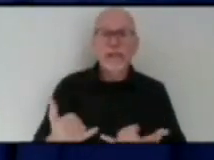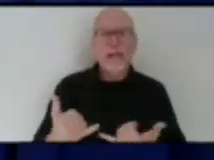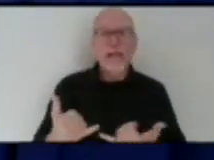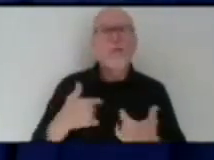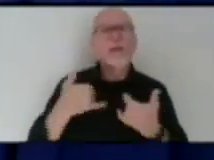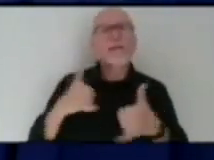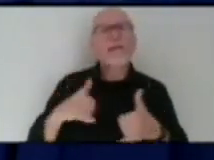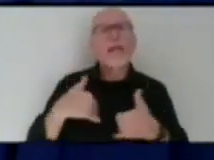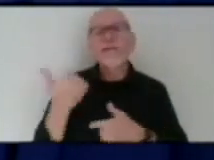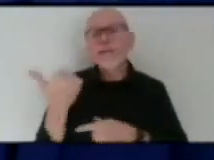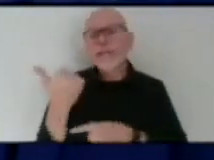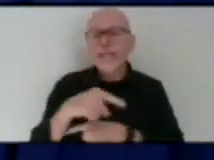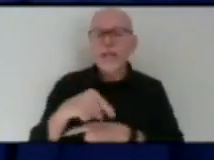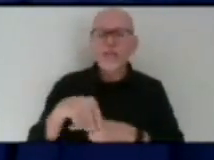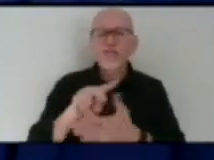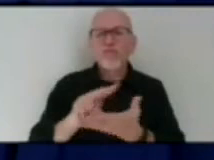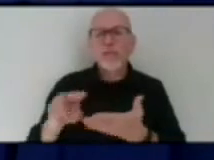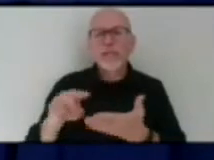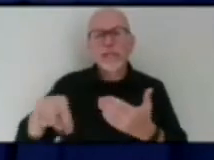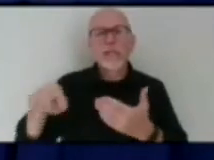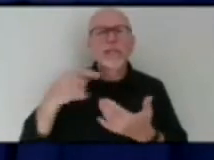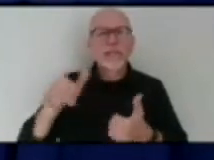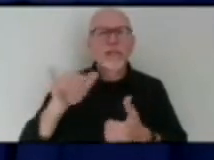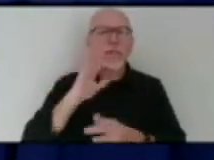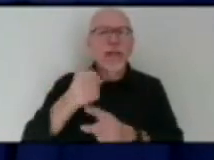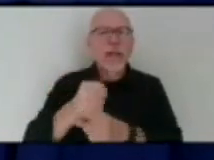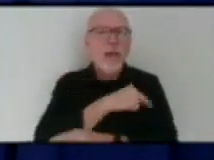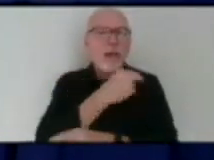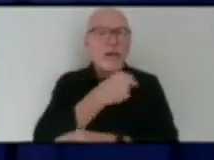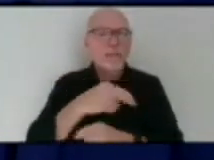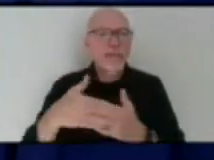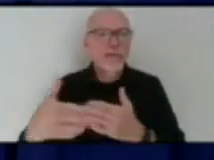individuals that are still going to hit our hospital system. So, yes, this is